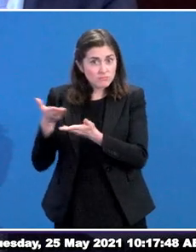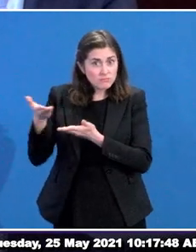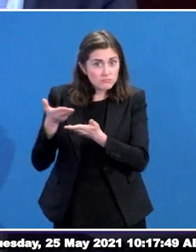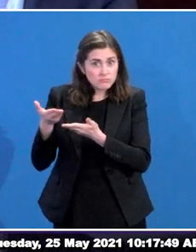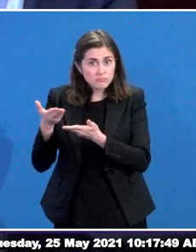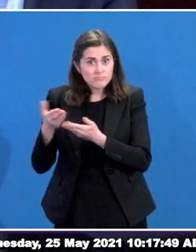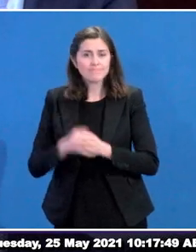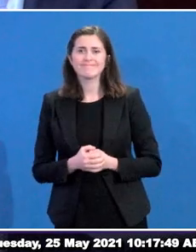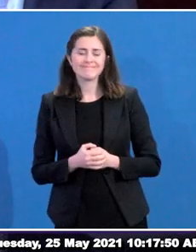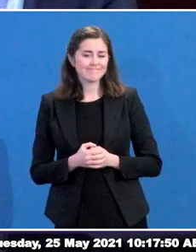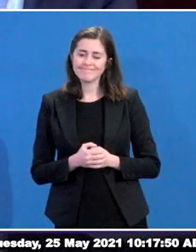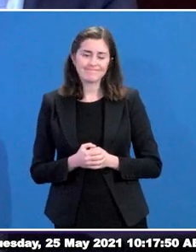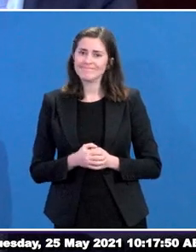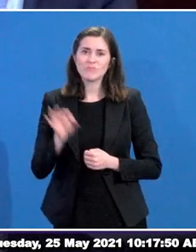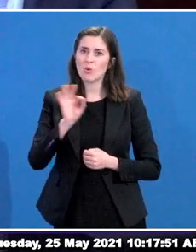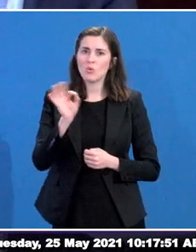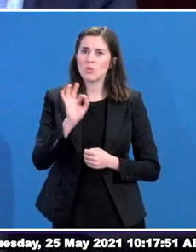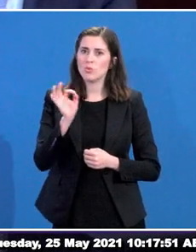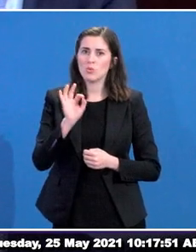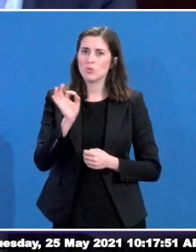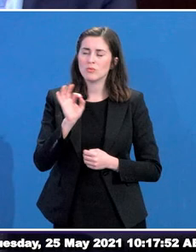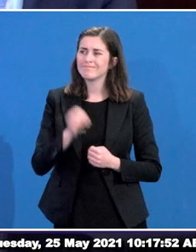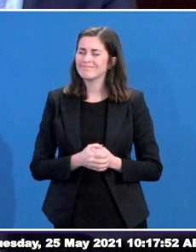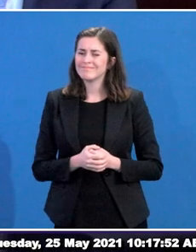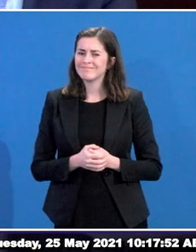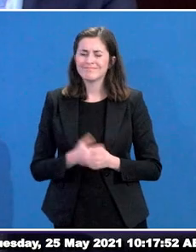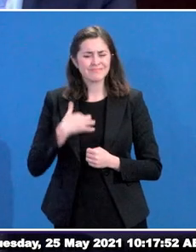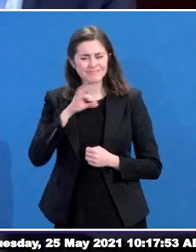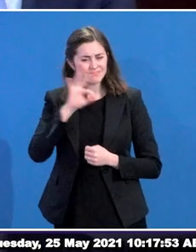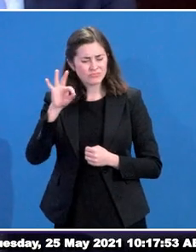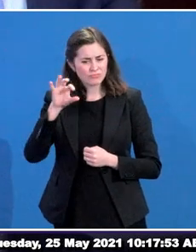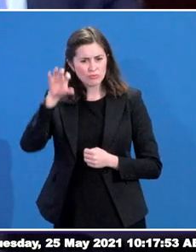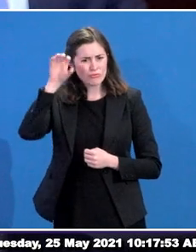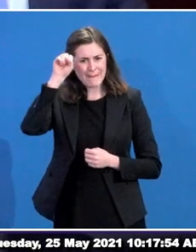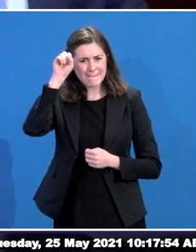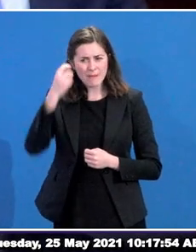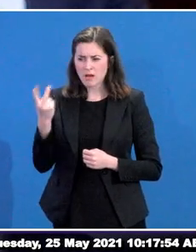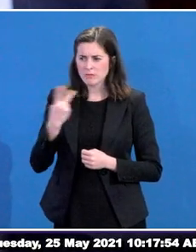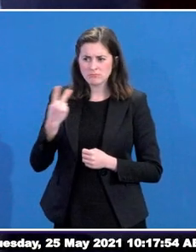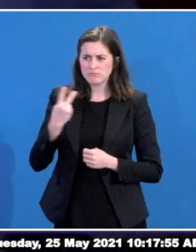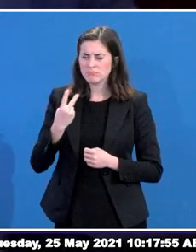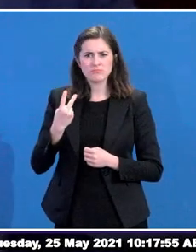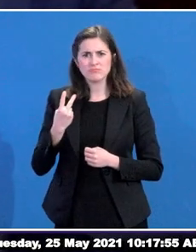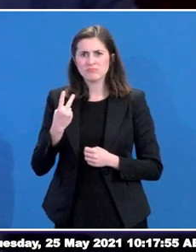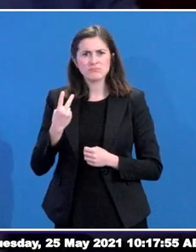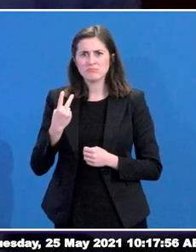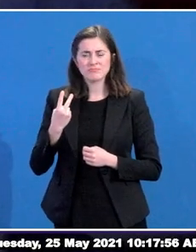No. I don't recall that ever been followed up.